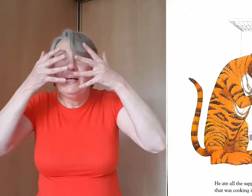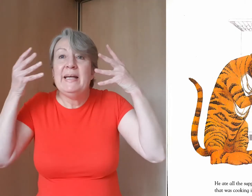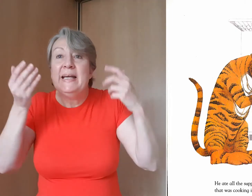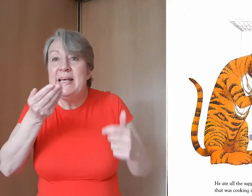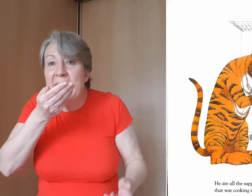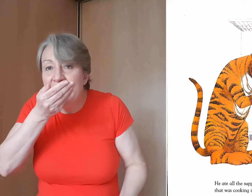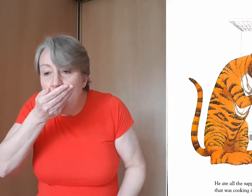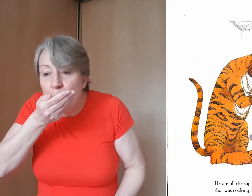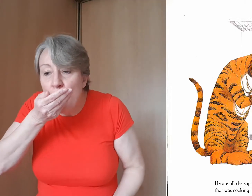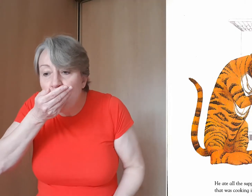he ate